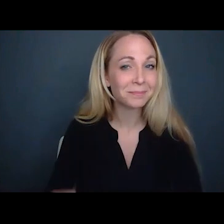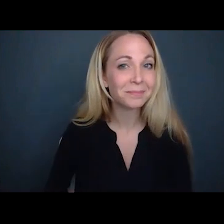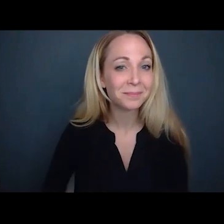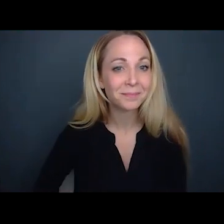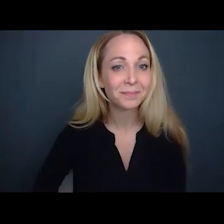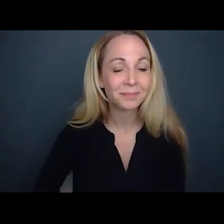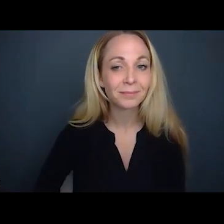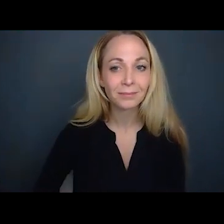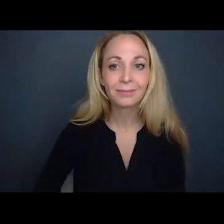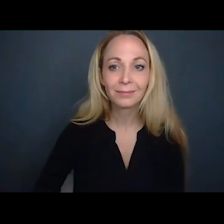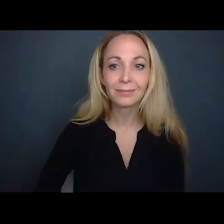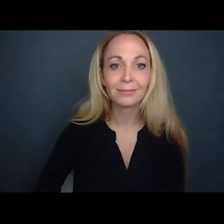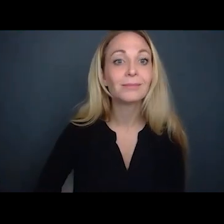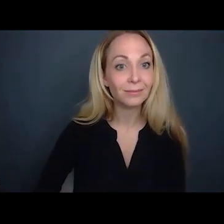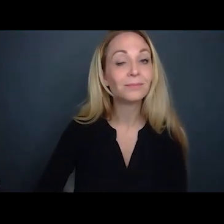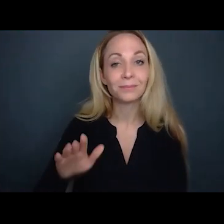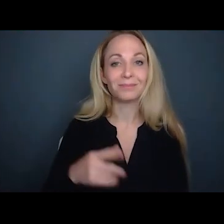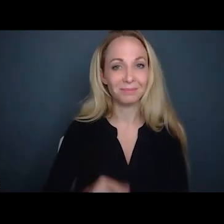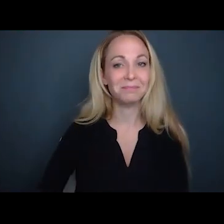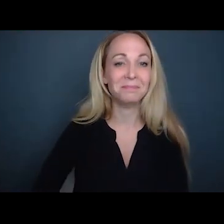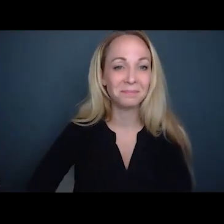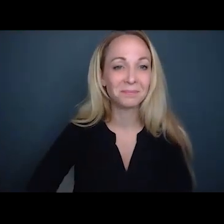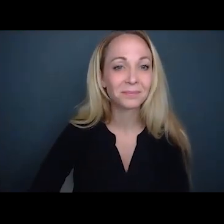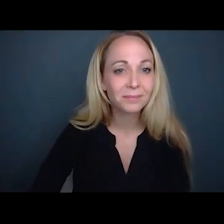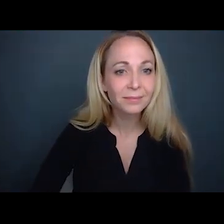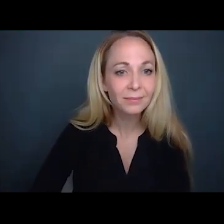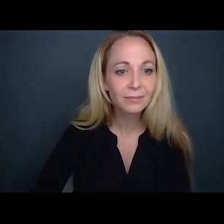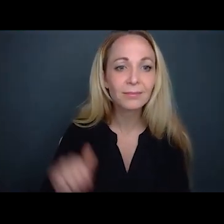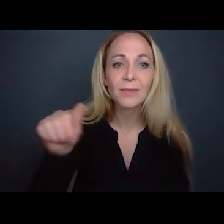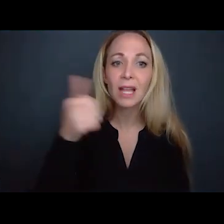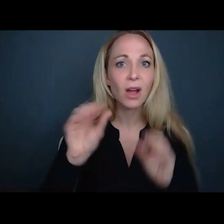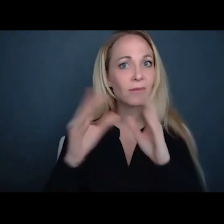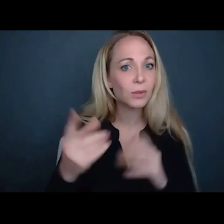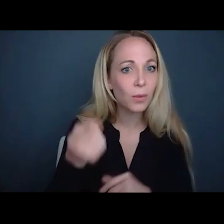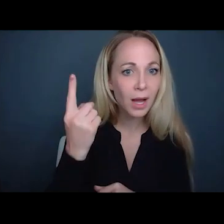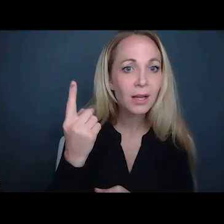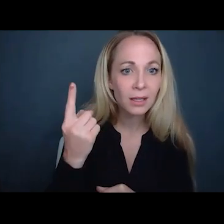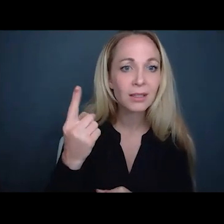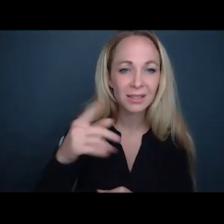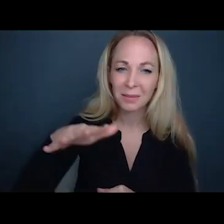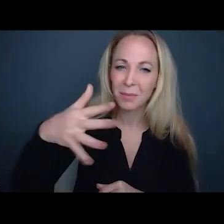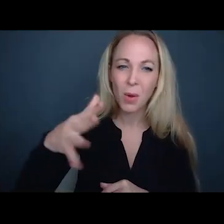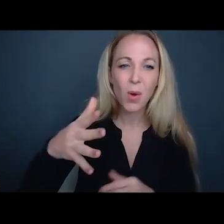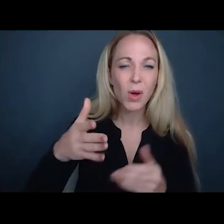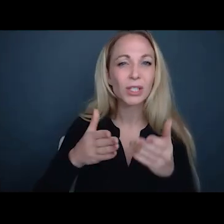example. Next slide. Another obvious one is poor street tree selection.